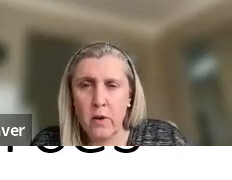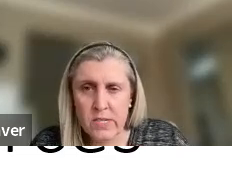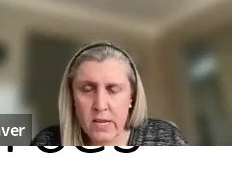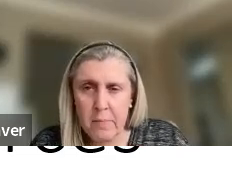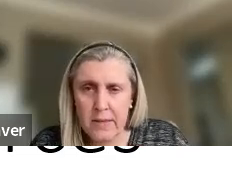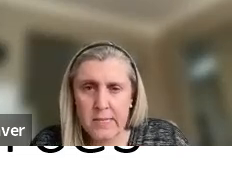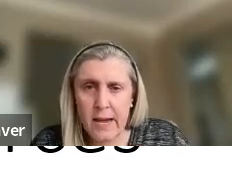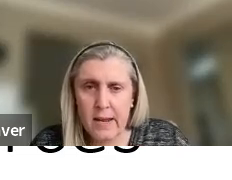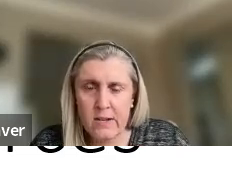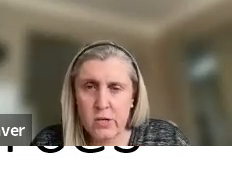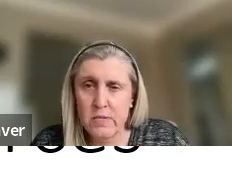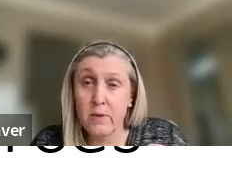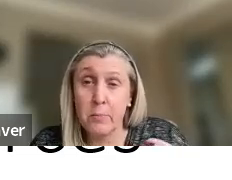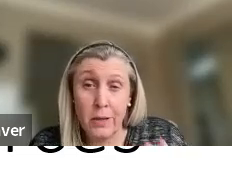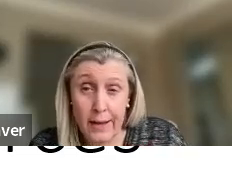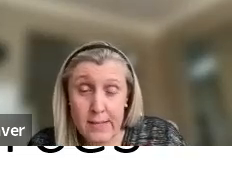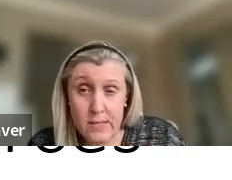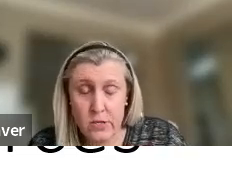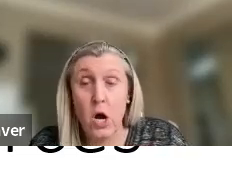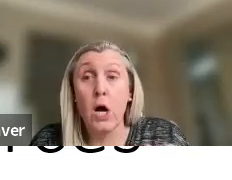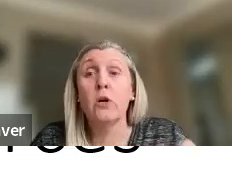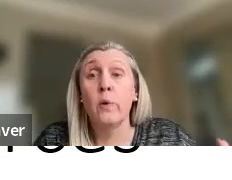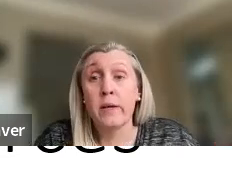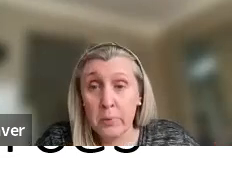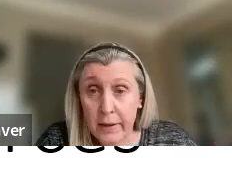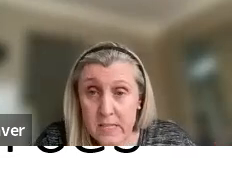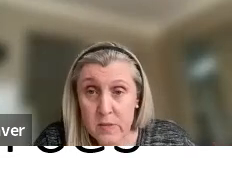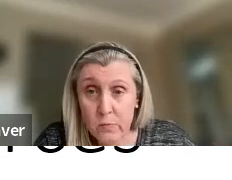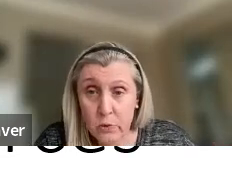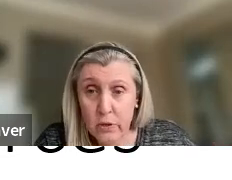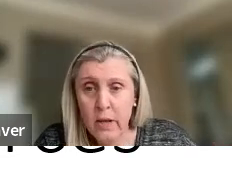State in terms of compliance or ongoing compliance with the rule.